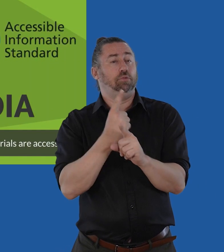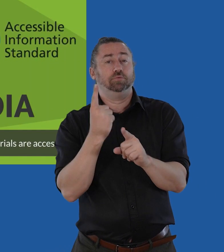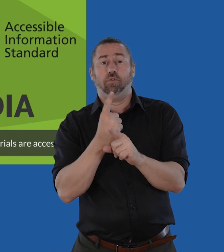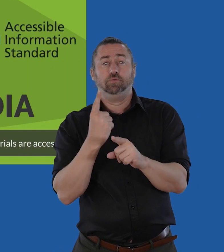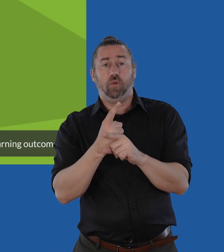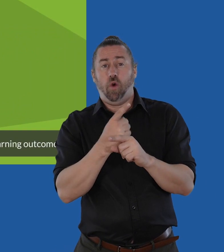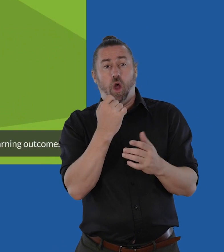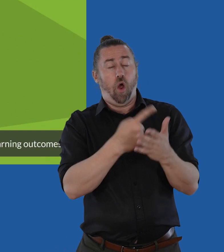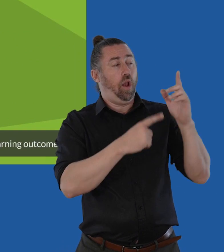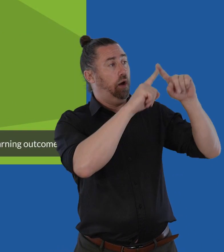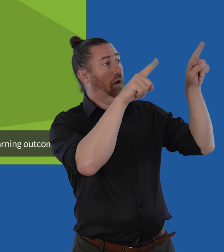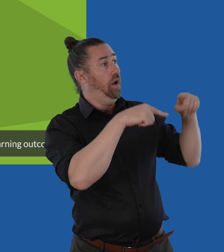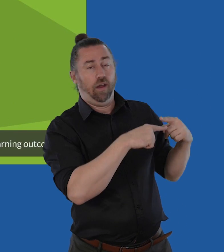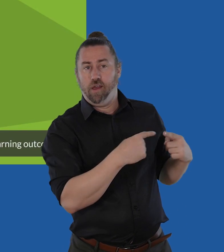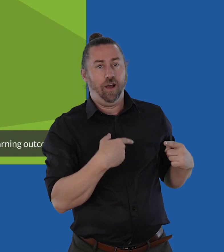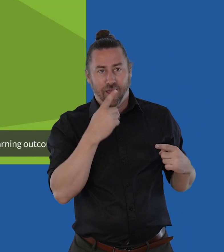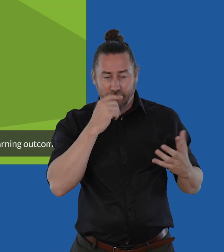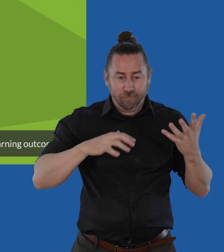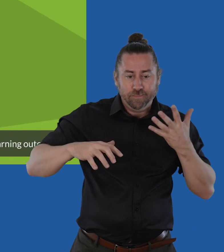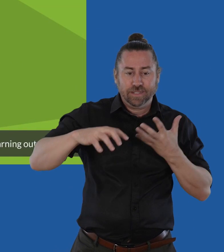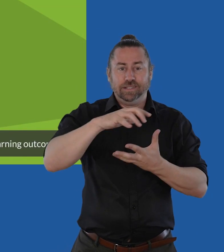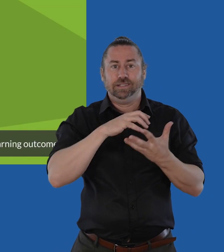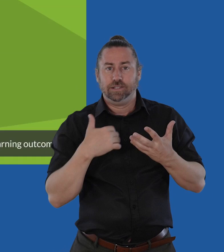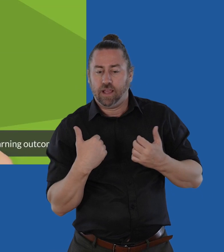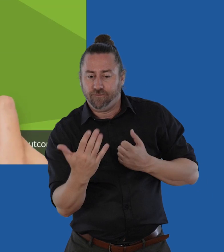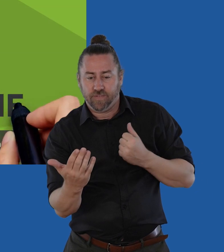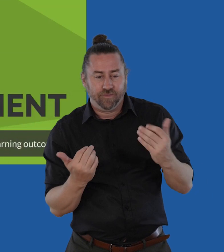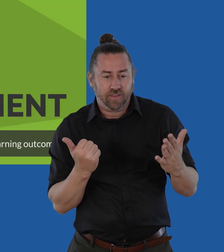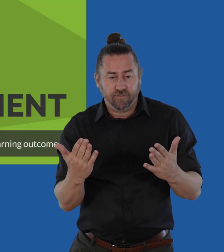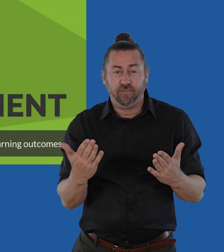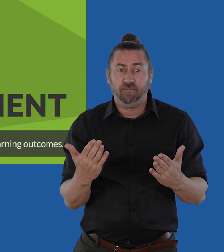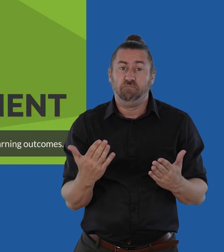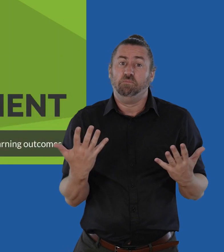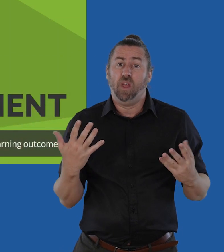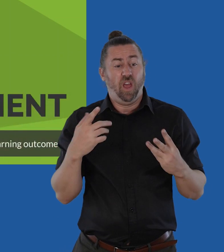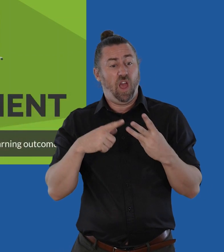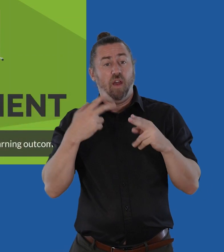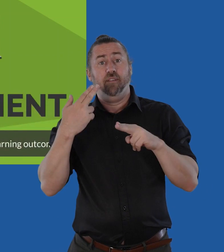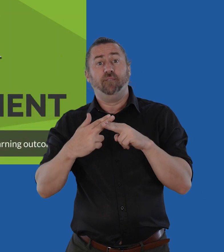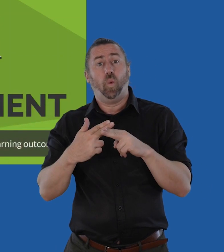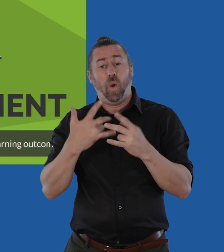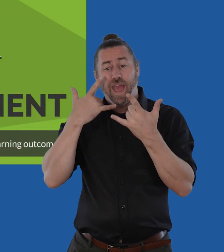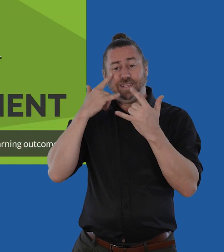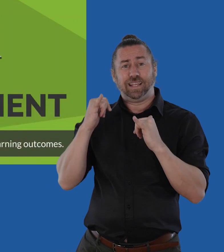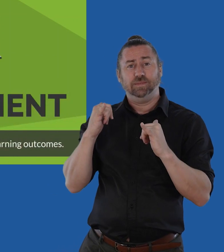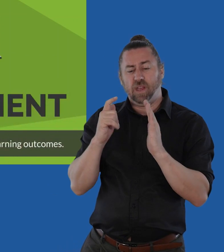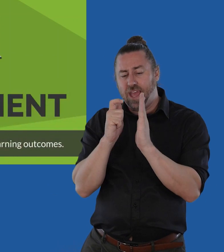By providing a choice of assessment instruments while maintaining robust learning outcomes.